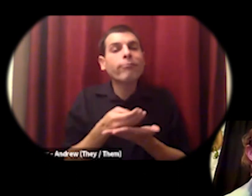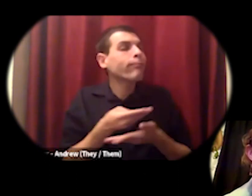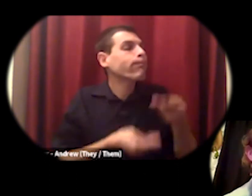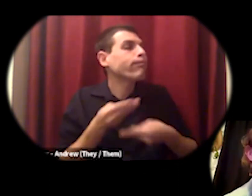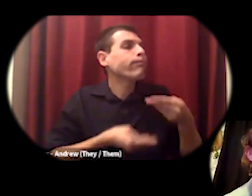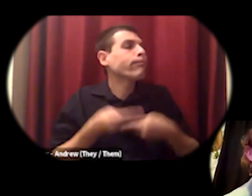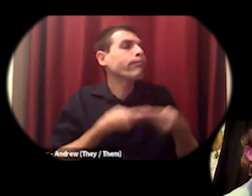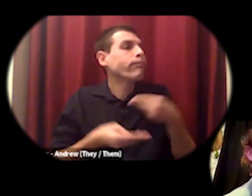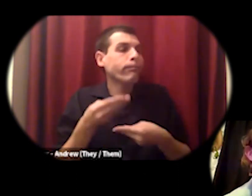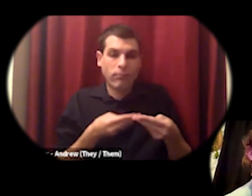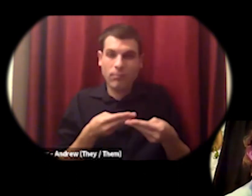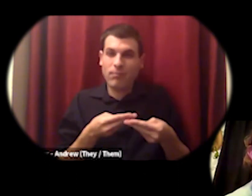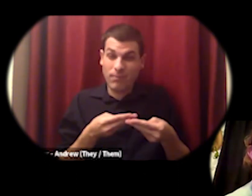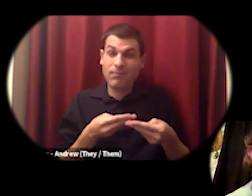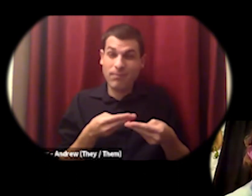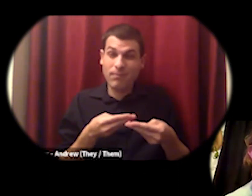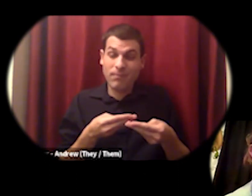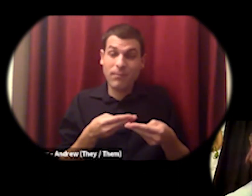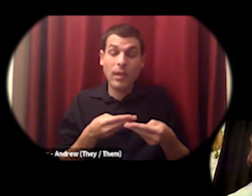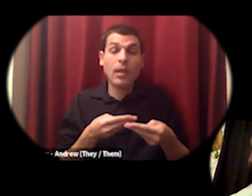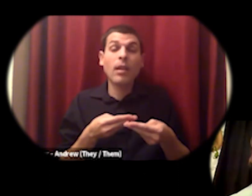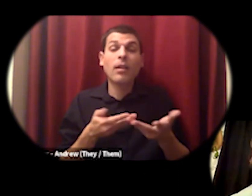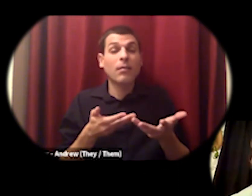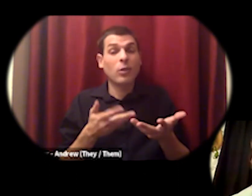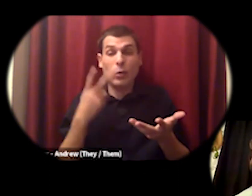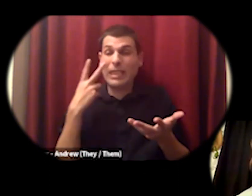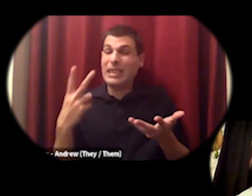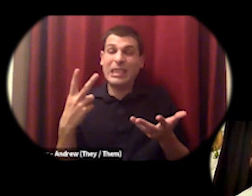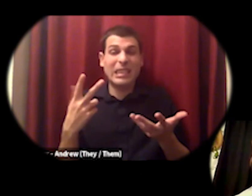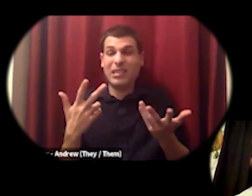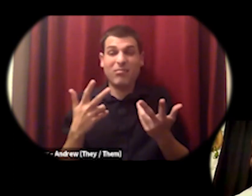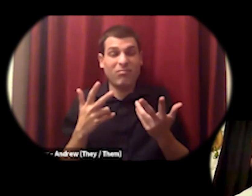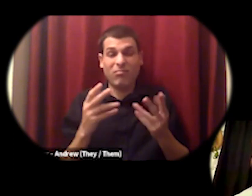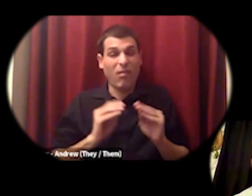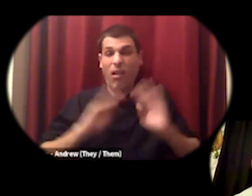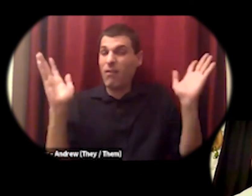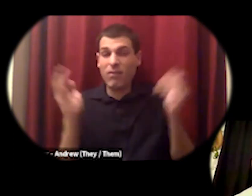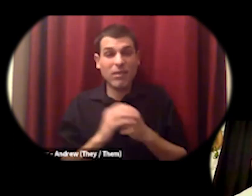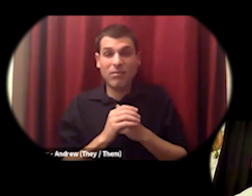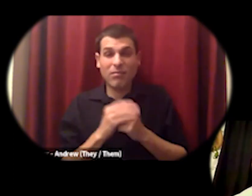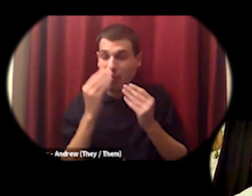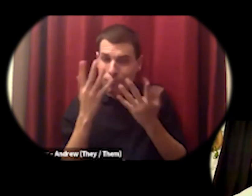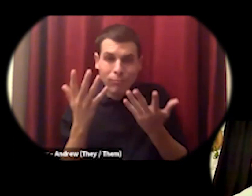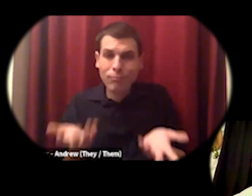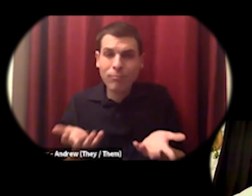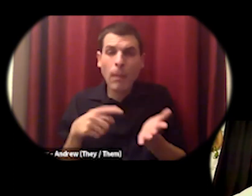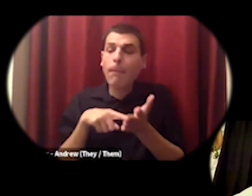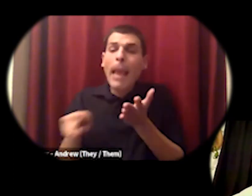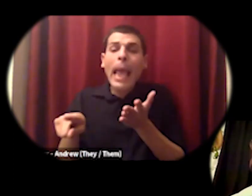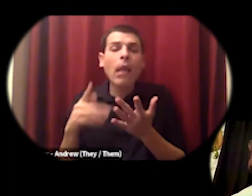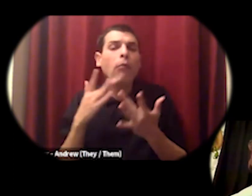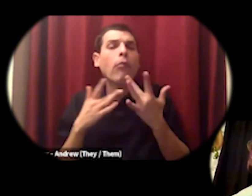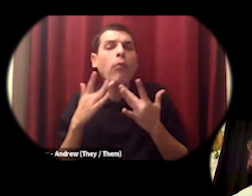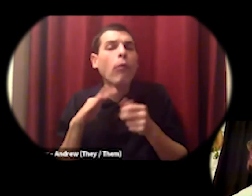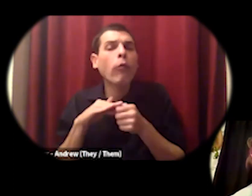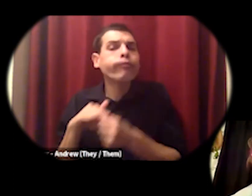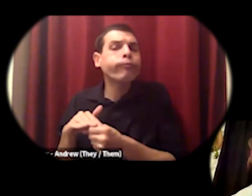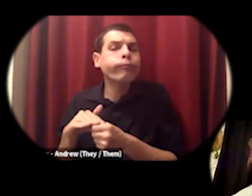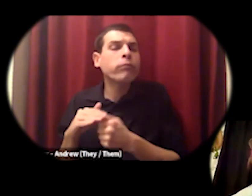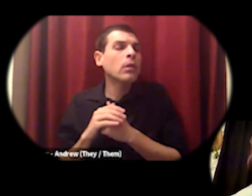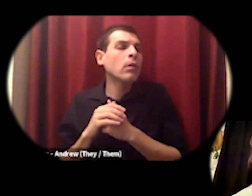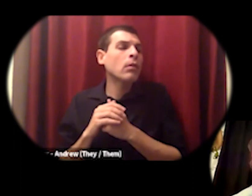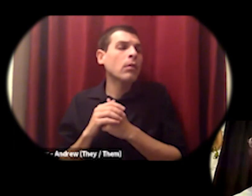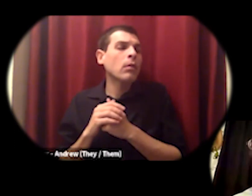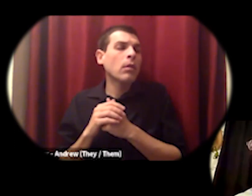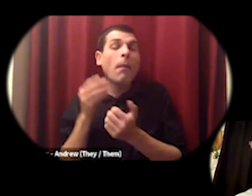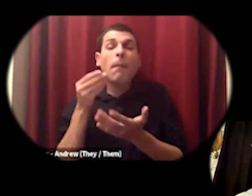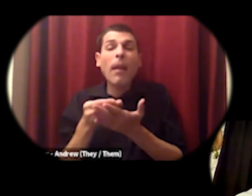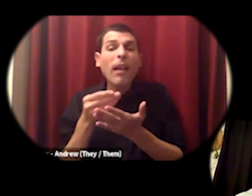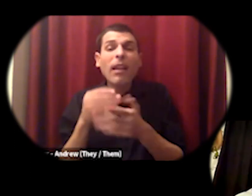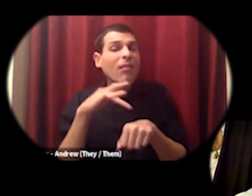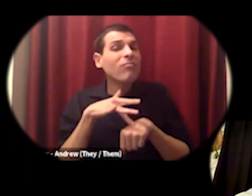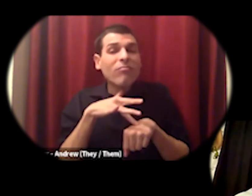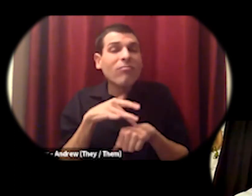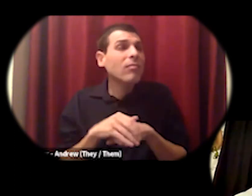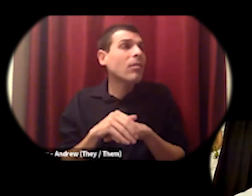then suppressed wages and high prices are the method that they can do that with all of that